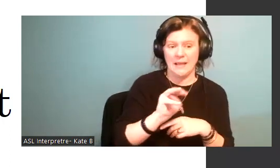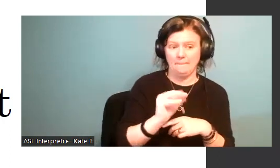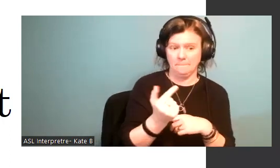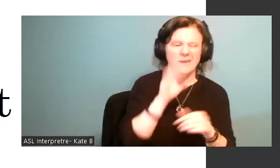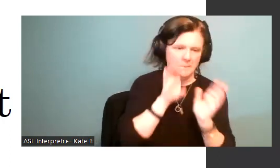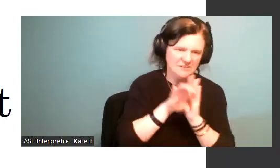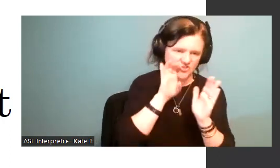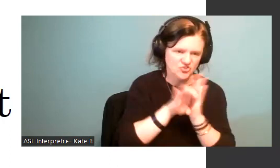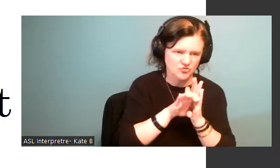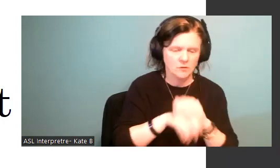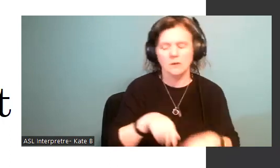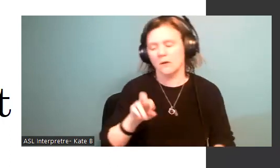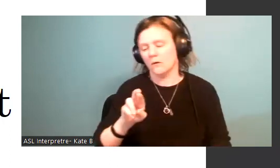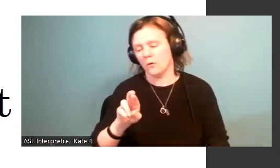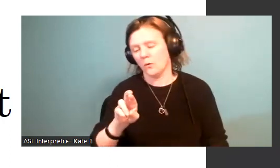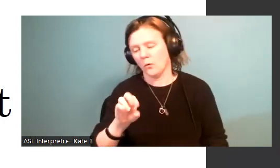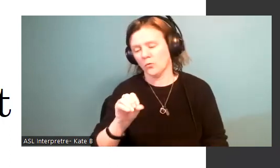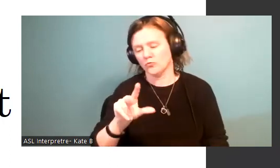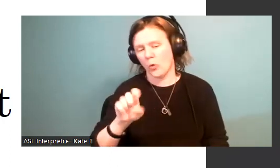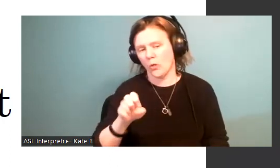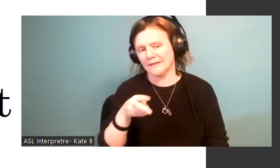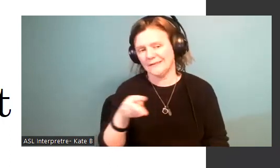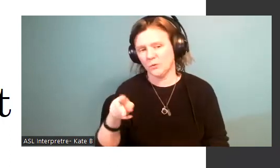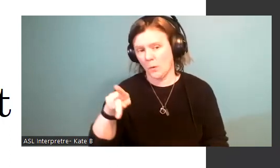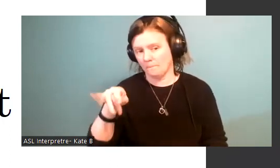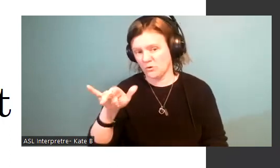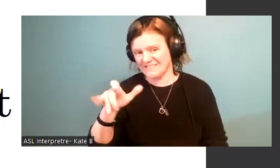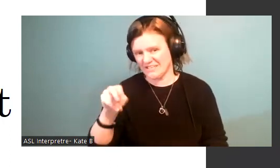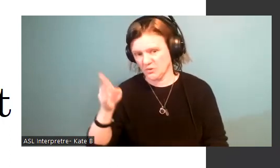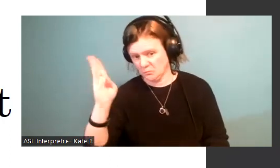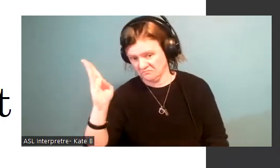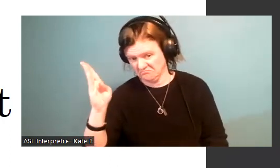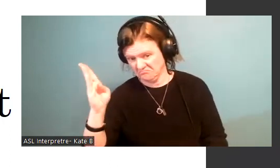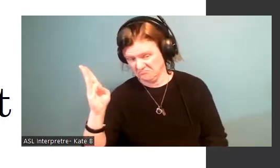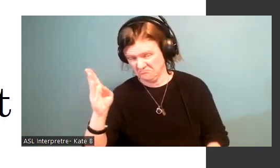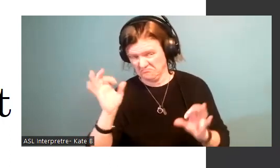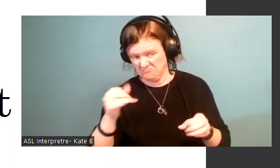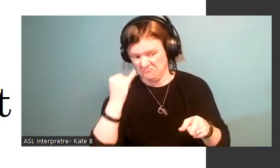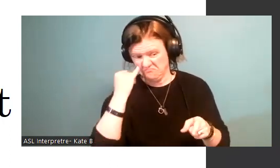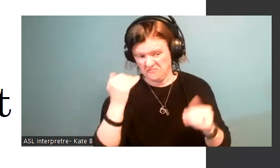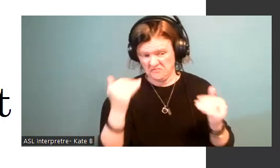interpreted correctly. And finally, I want to